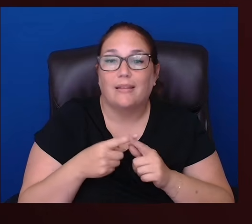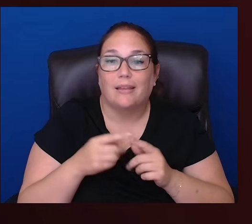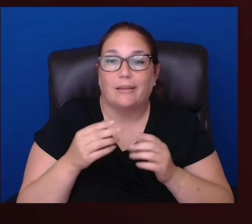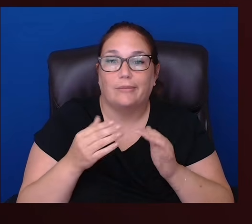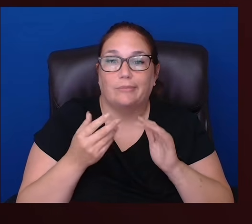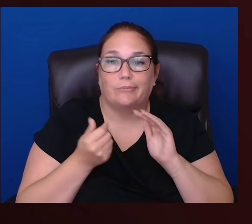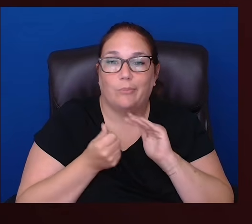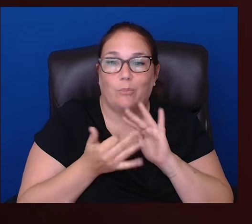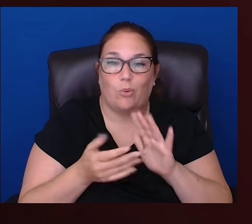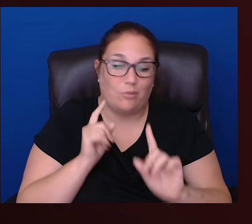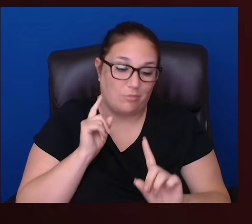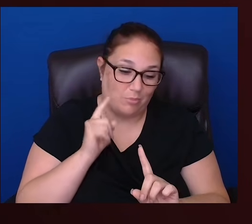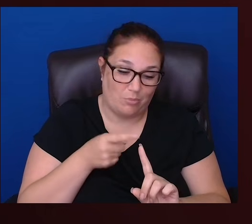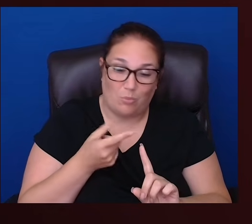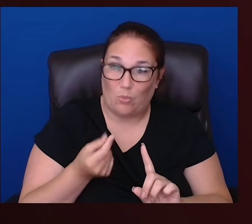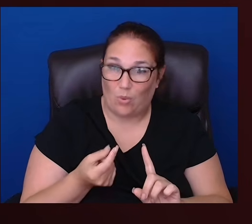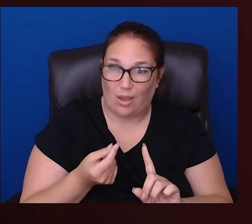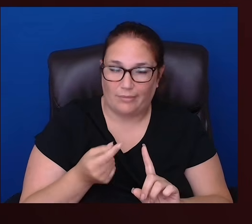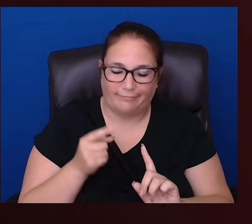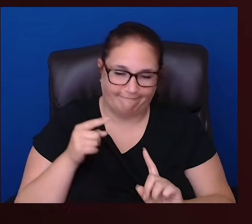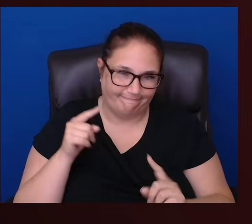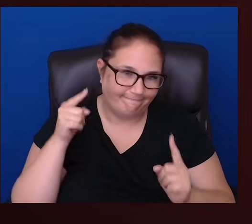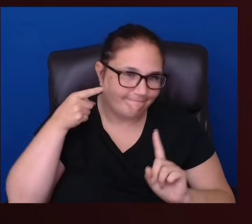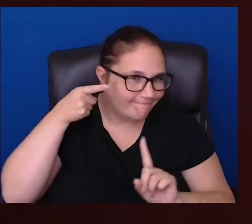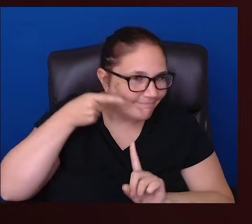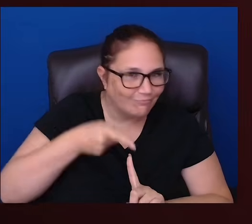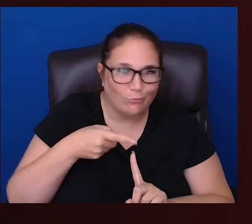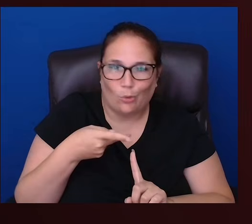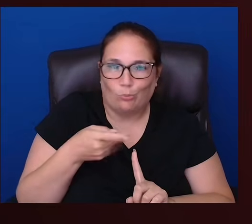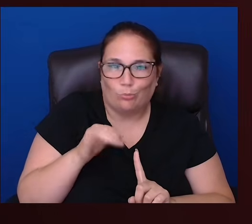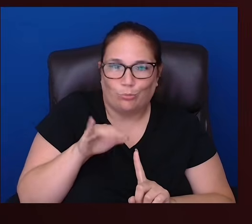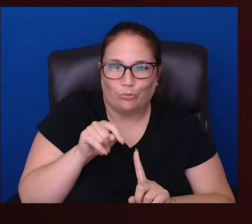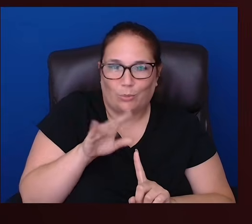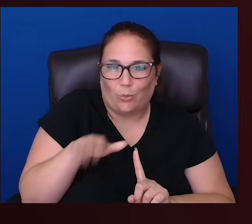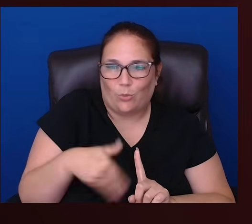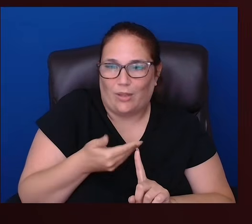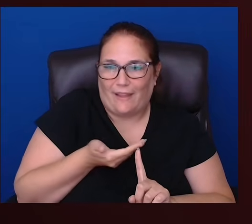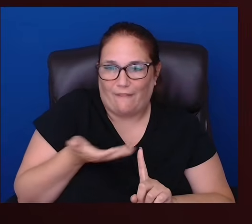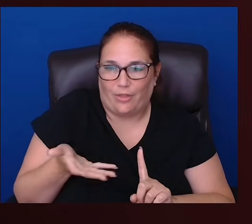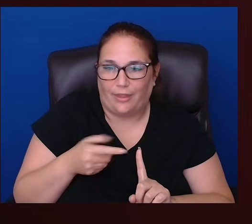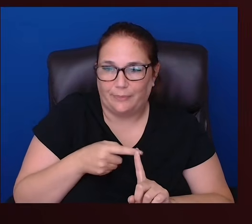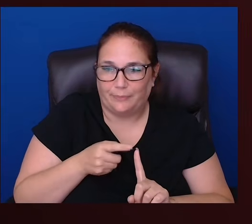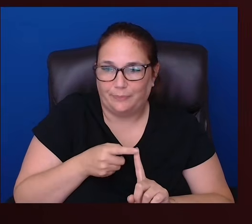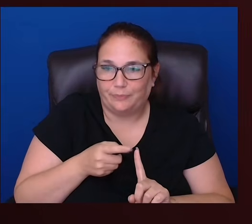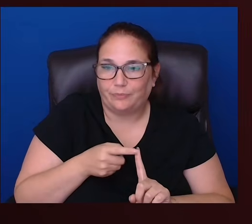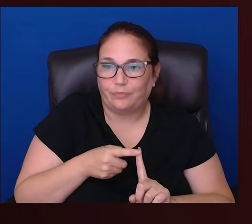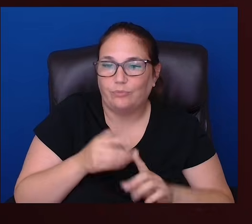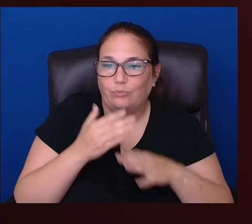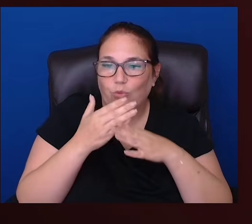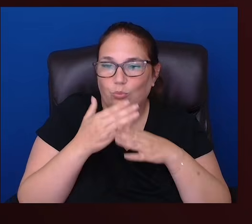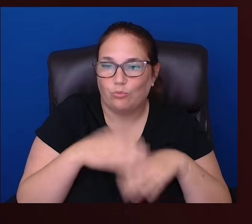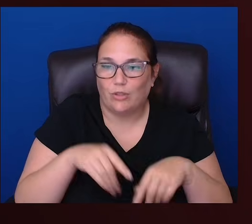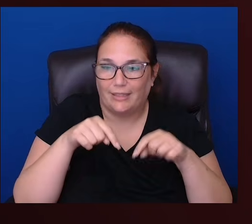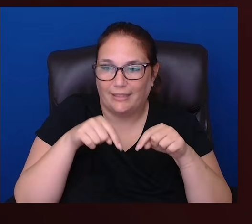pretty much a prompt that goes into that. So, to break this down,